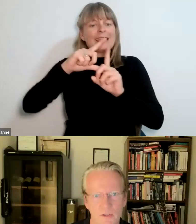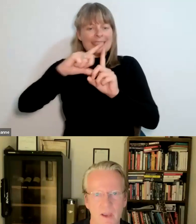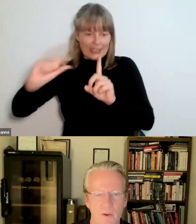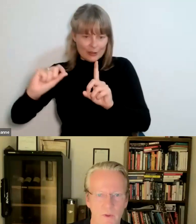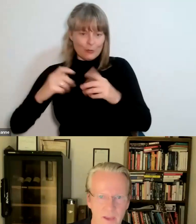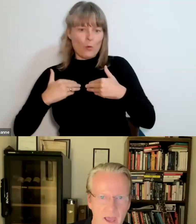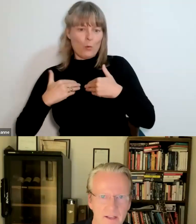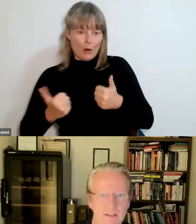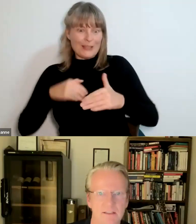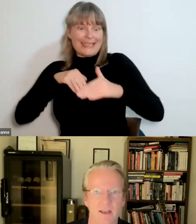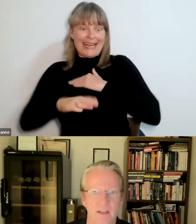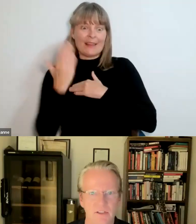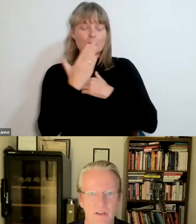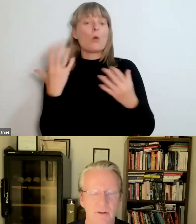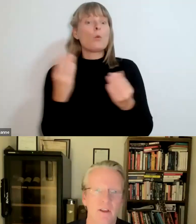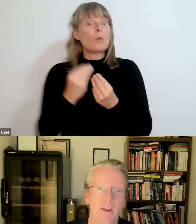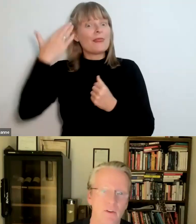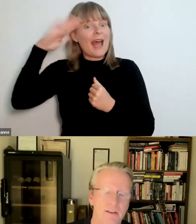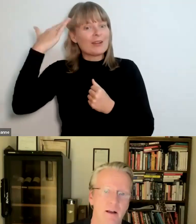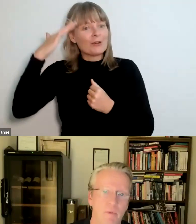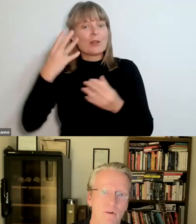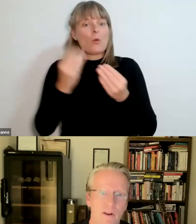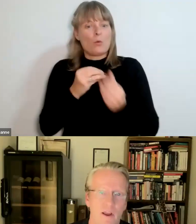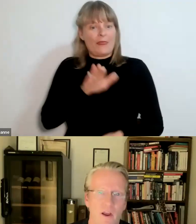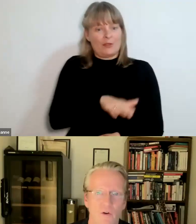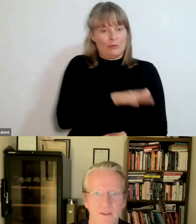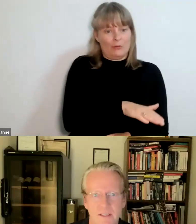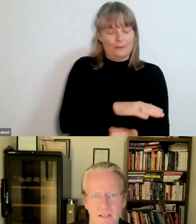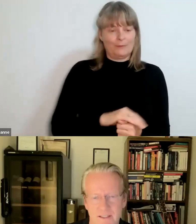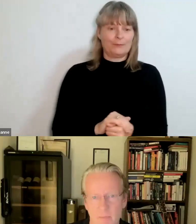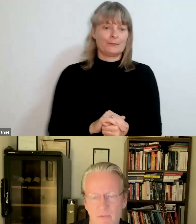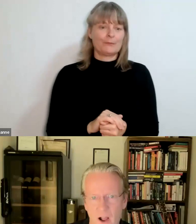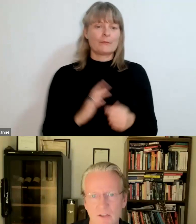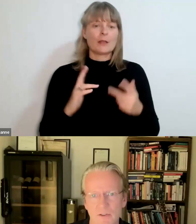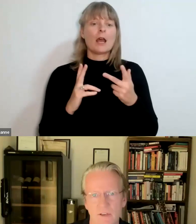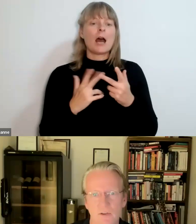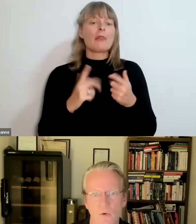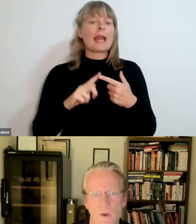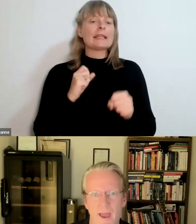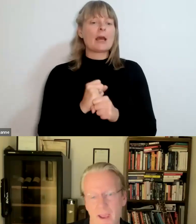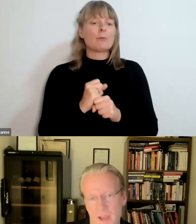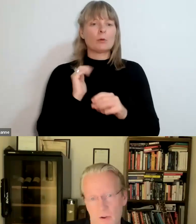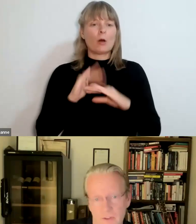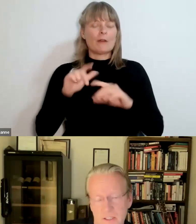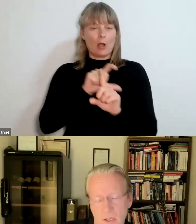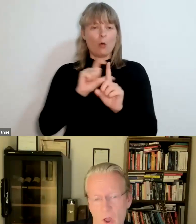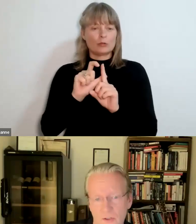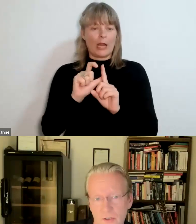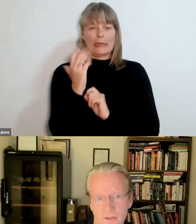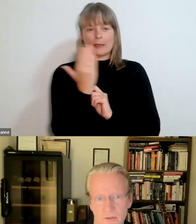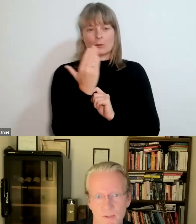kind of collectively build a culture of digital well-being, or wellness in the school, together with the adults and children.